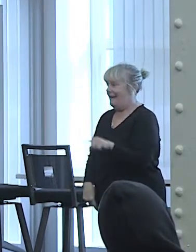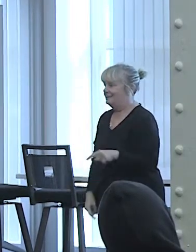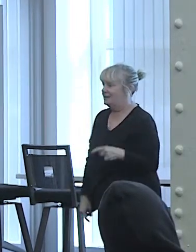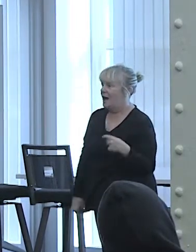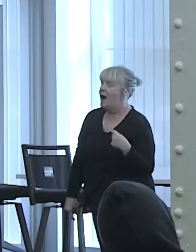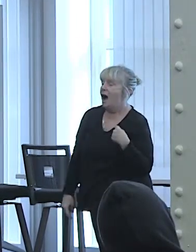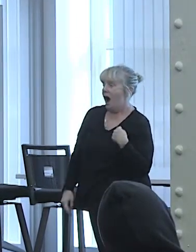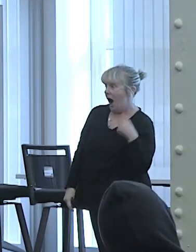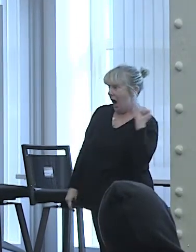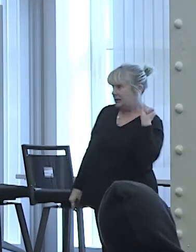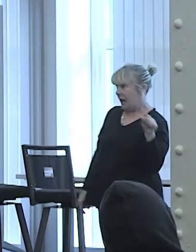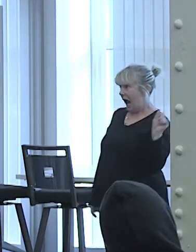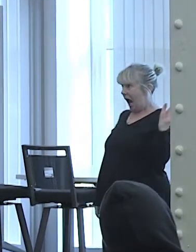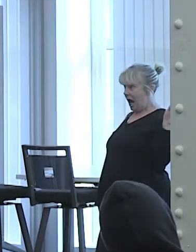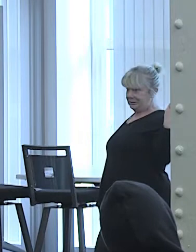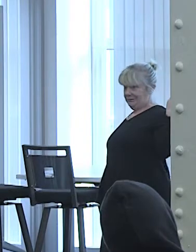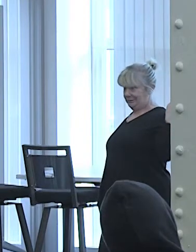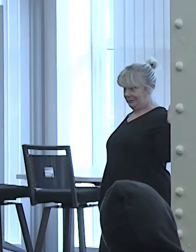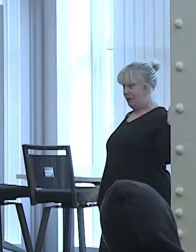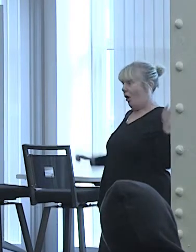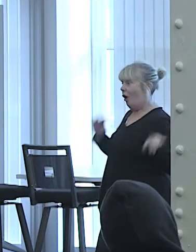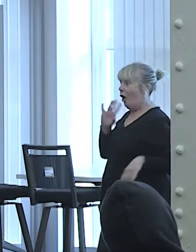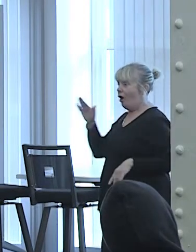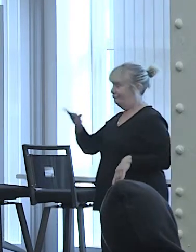or just being the super oppressed person, because I don't.